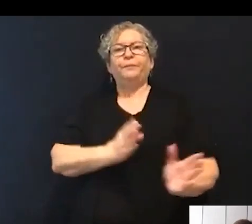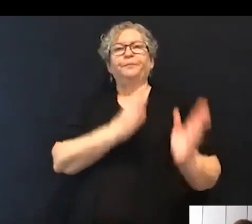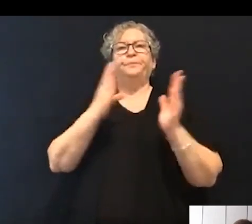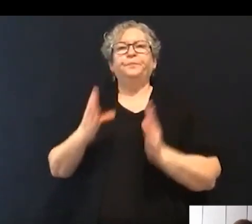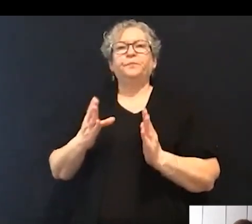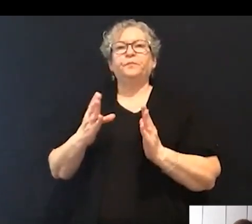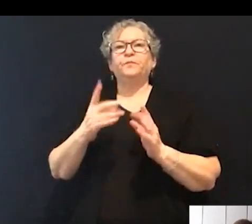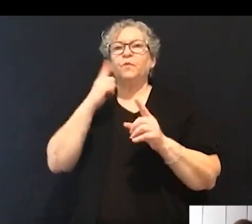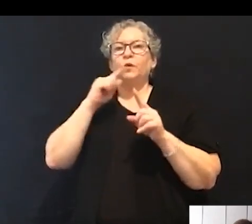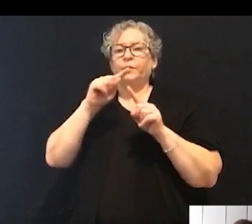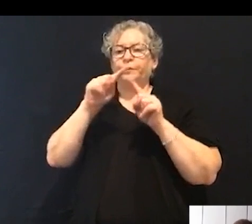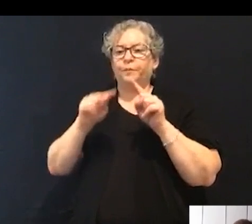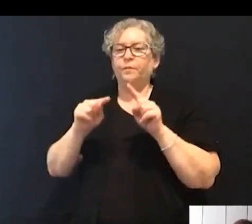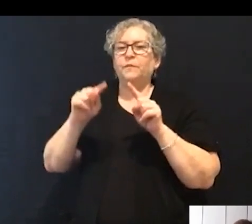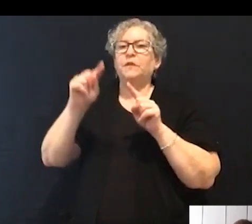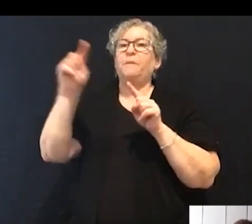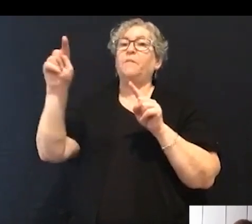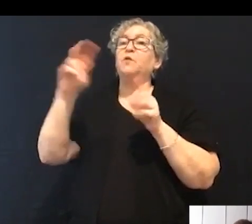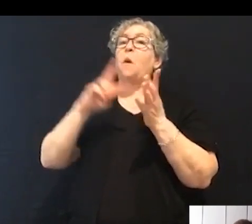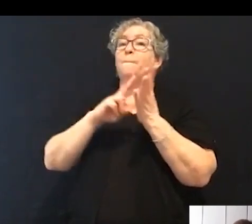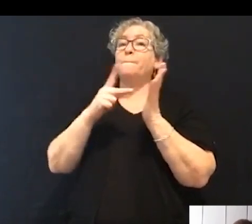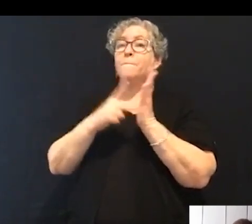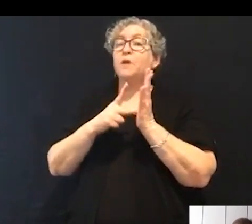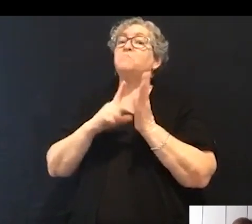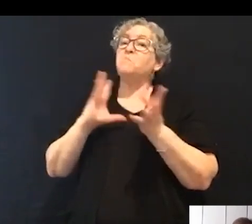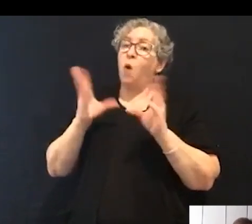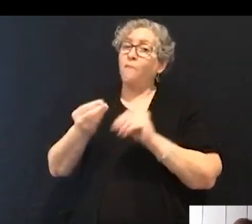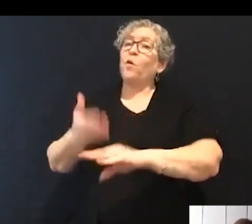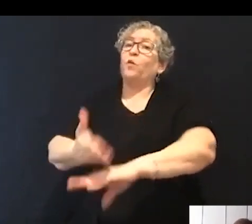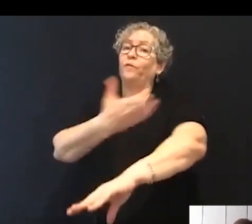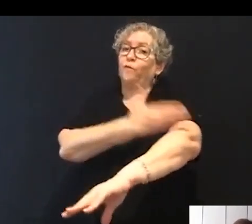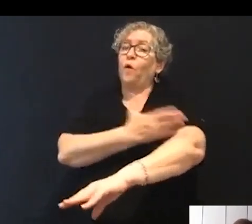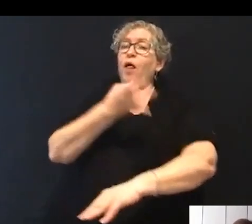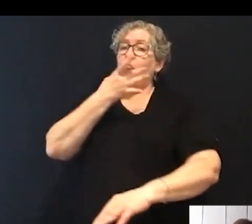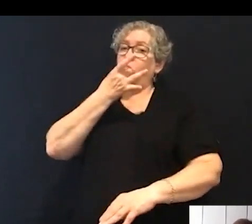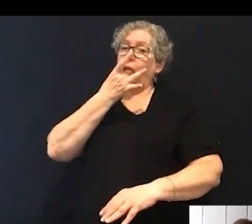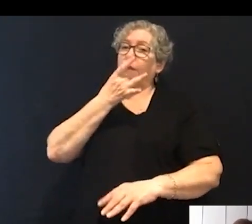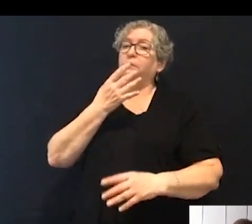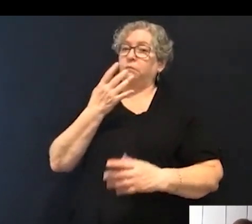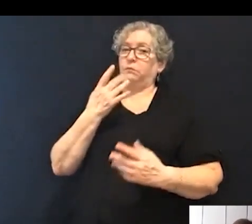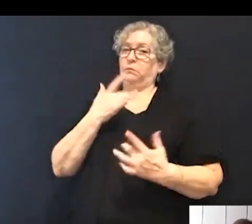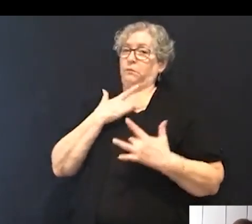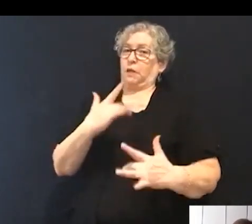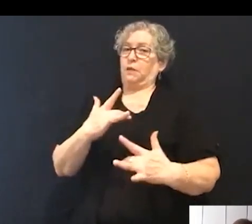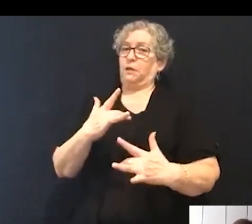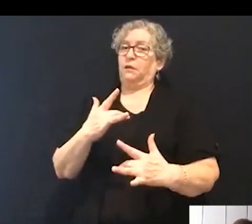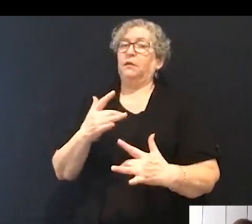So overall, improvement of light sensing in the treated eye